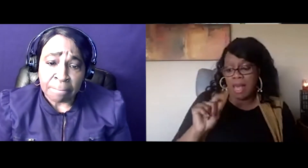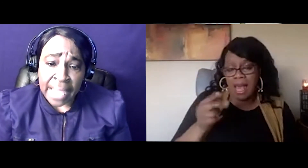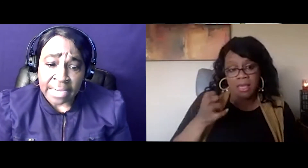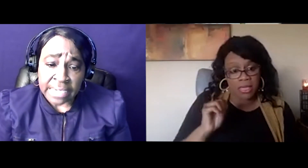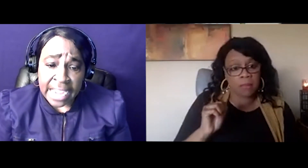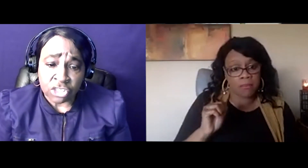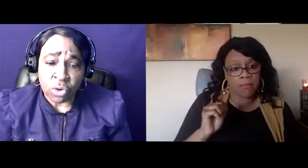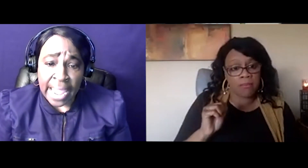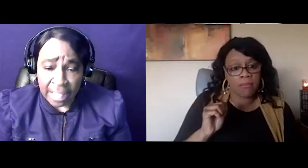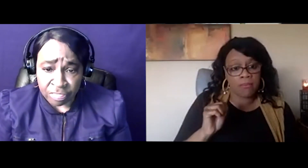Black National Anthem: